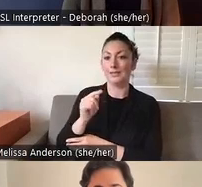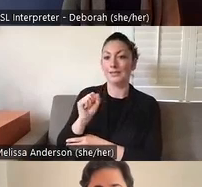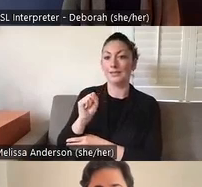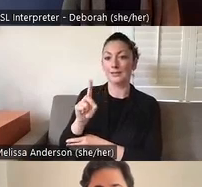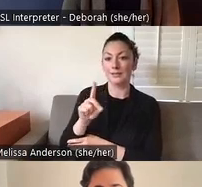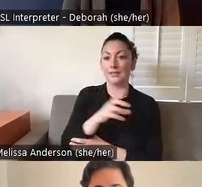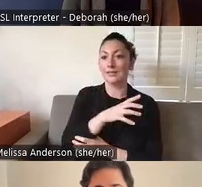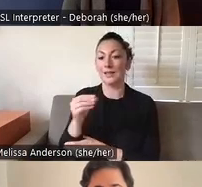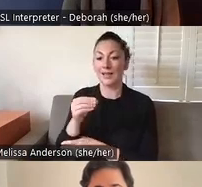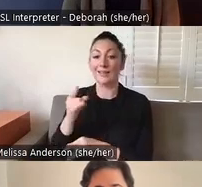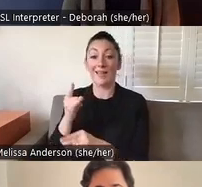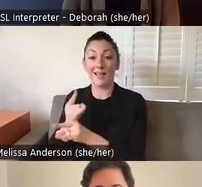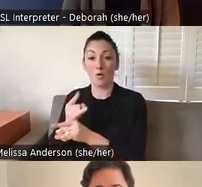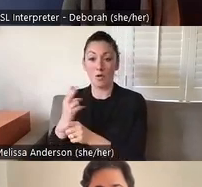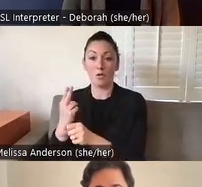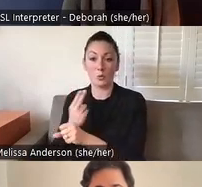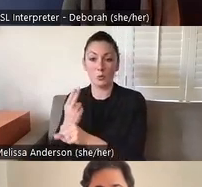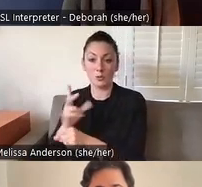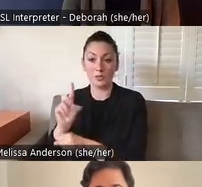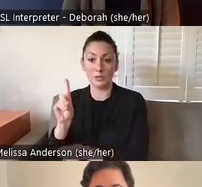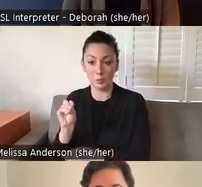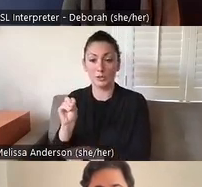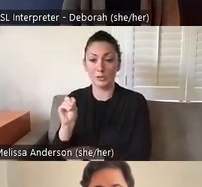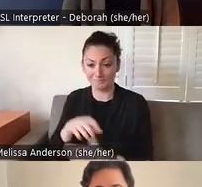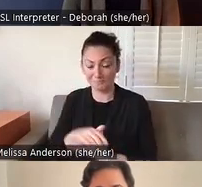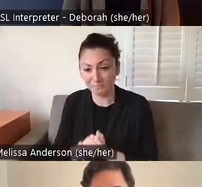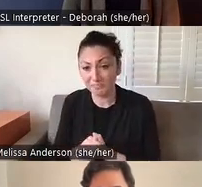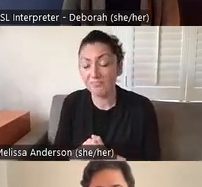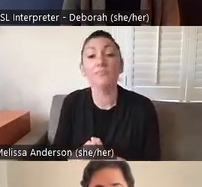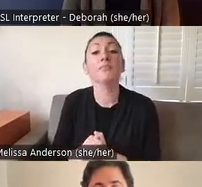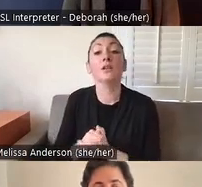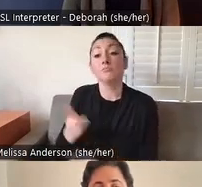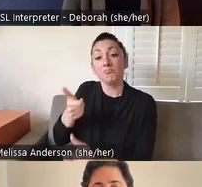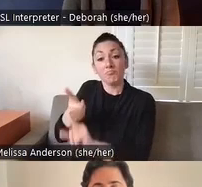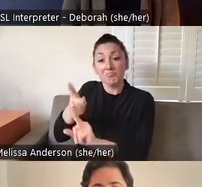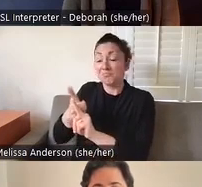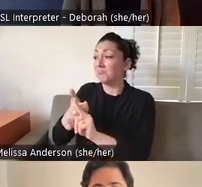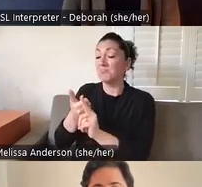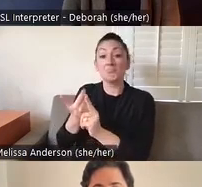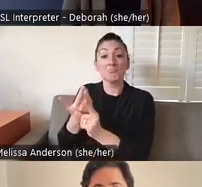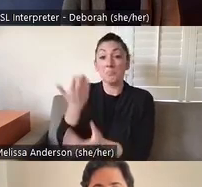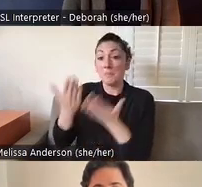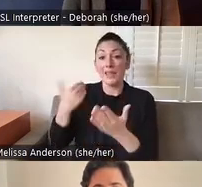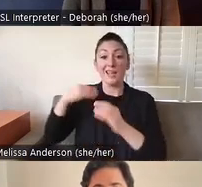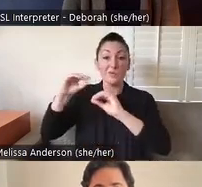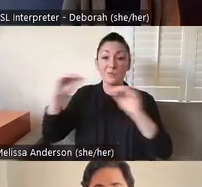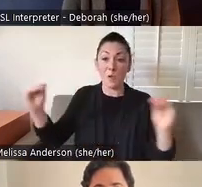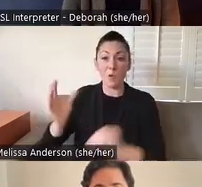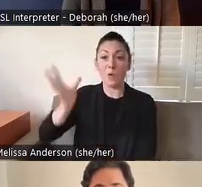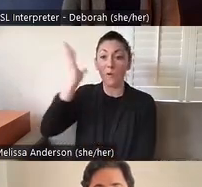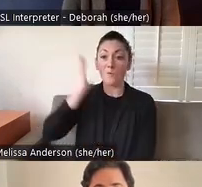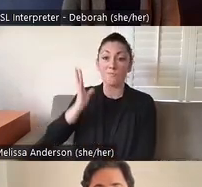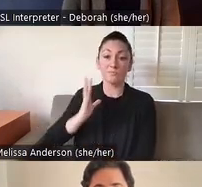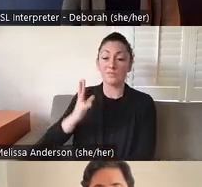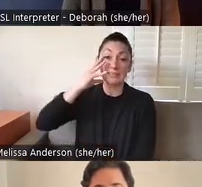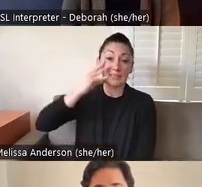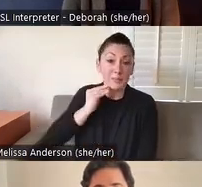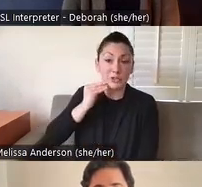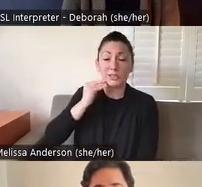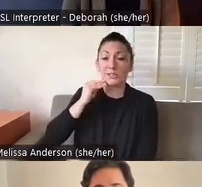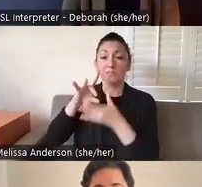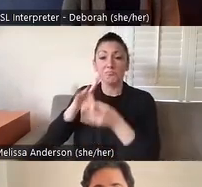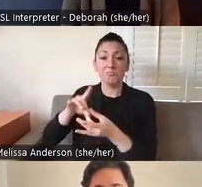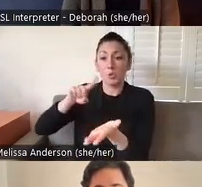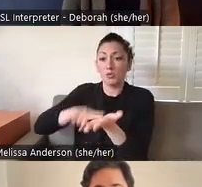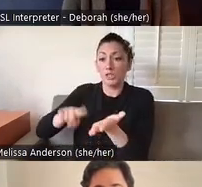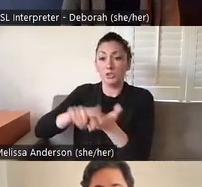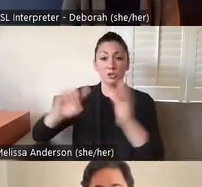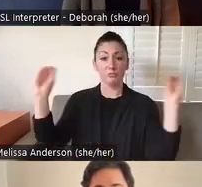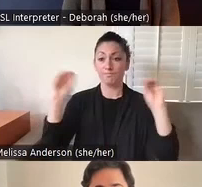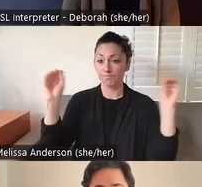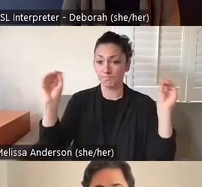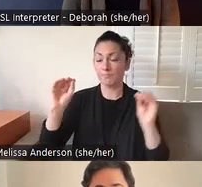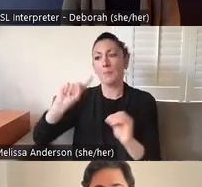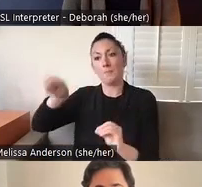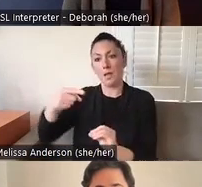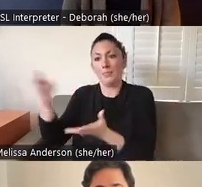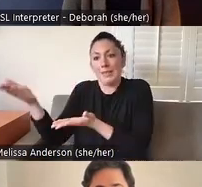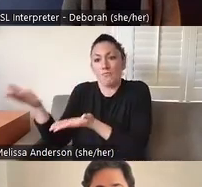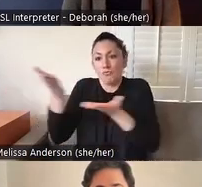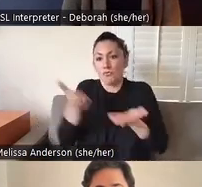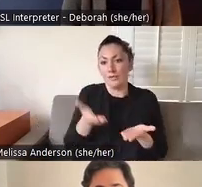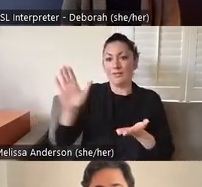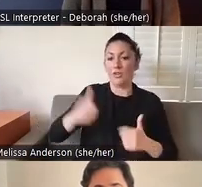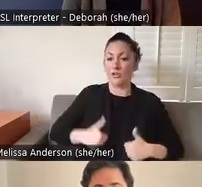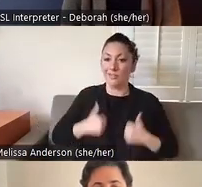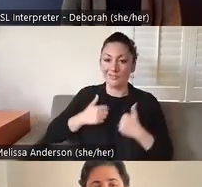of PTSD and alcohol use disorder. It may be that this person has no previous research experience,